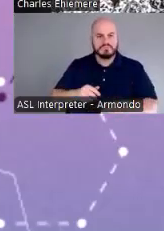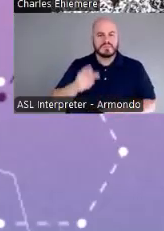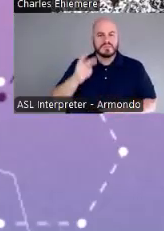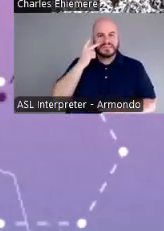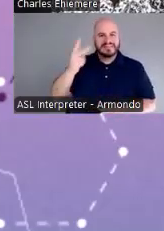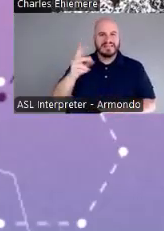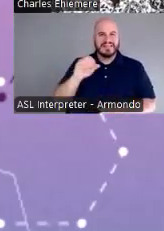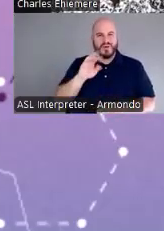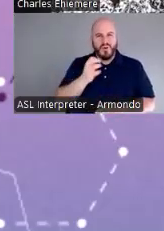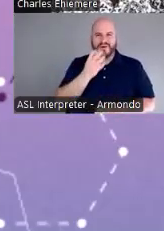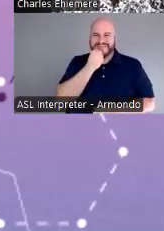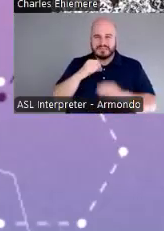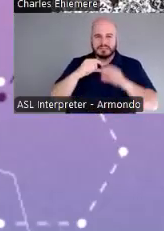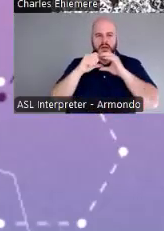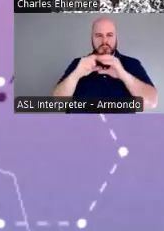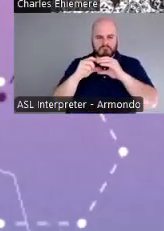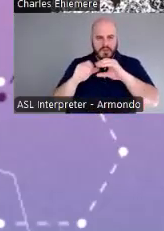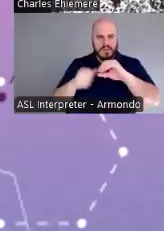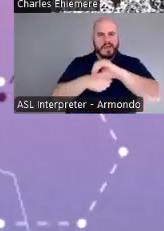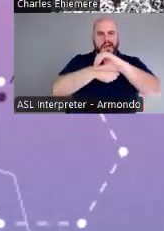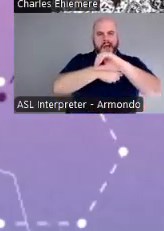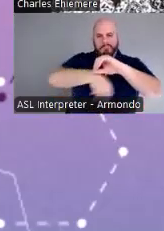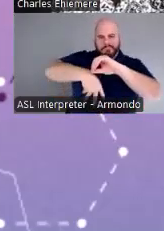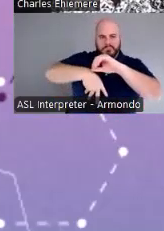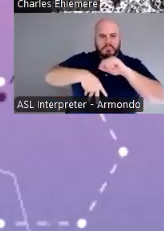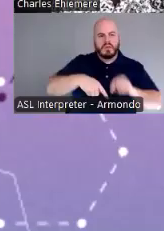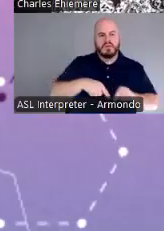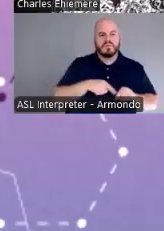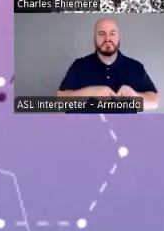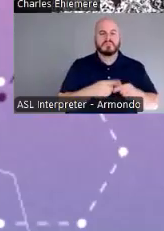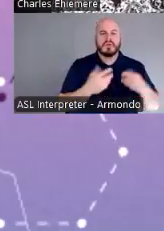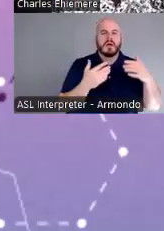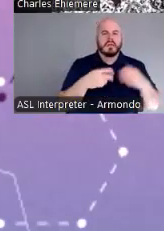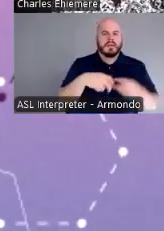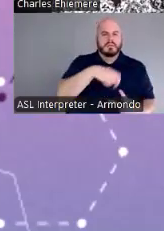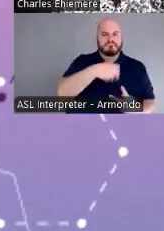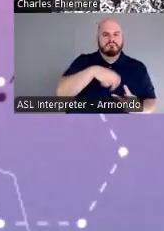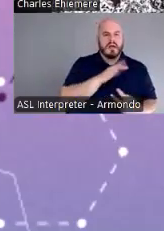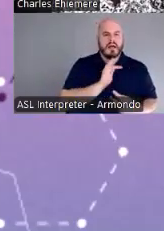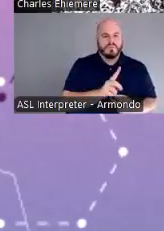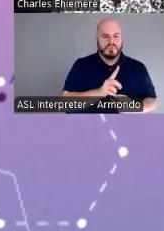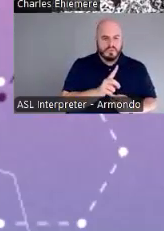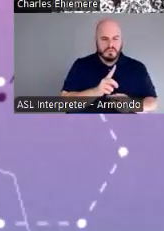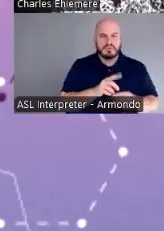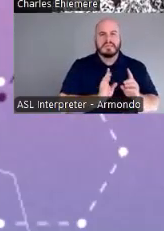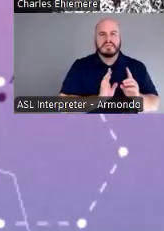this app we are developed.